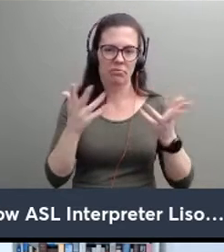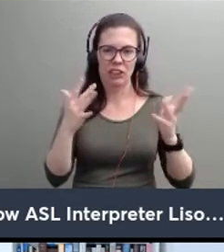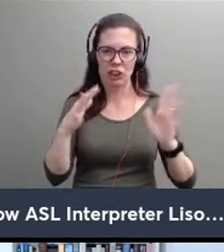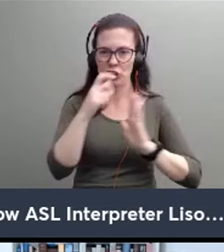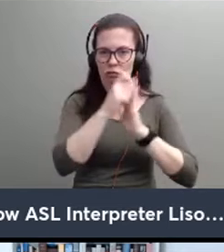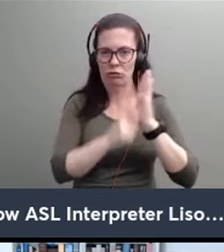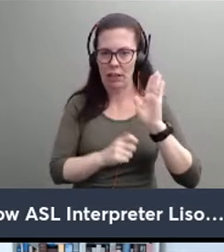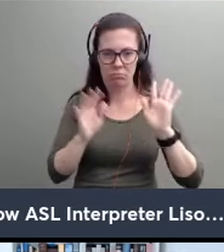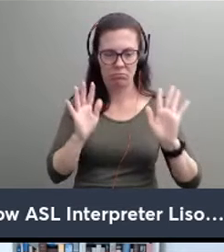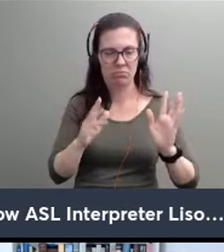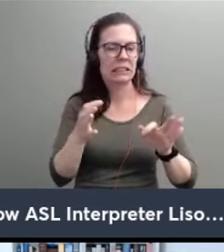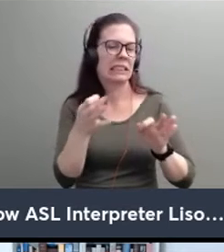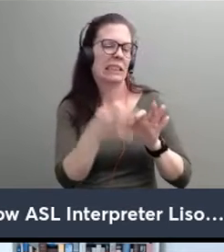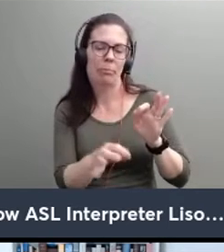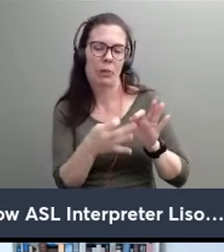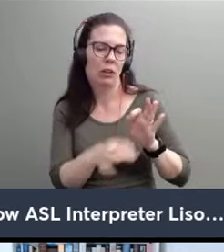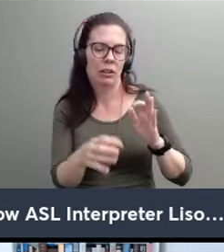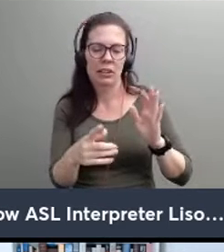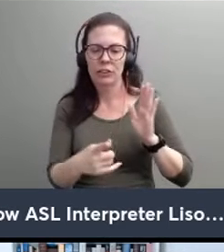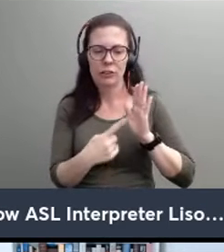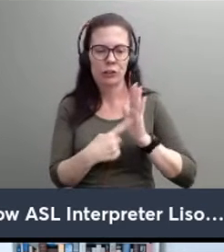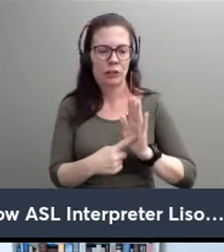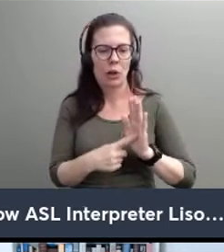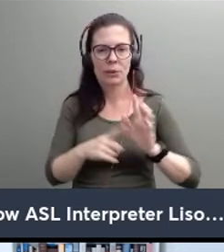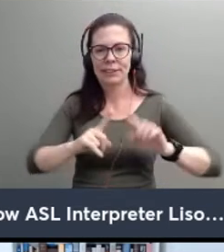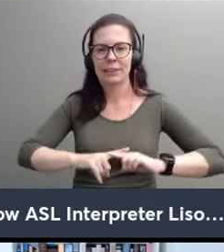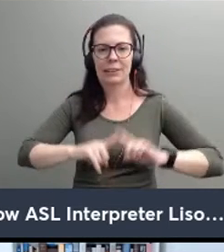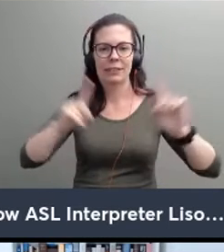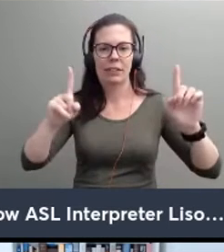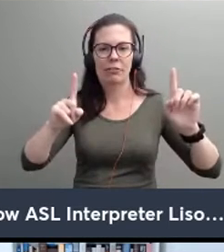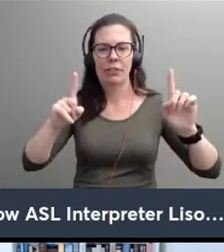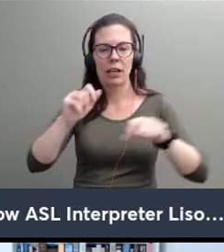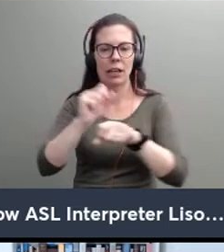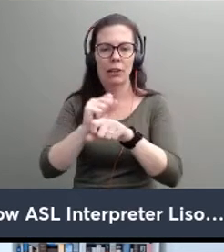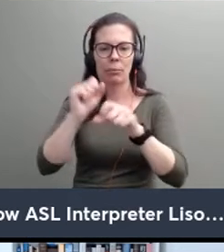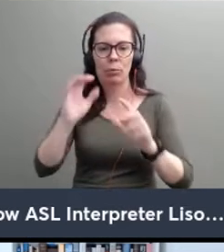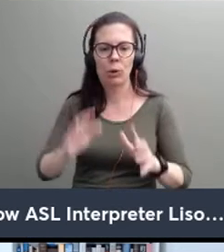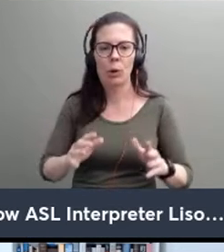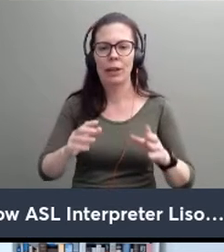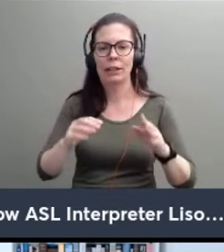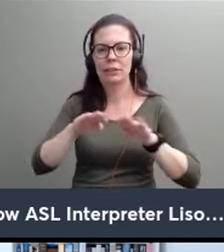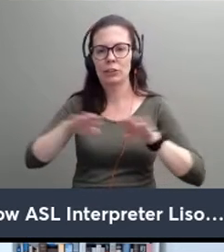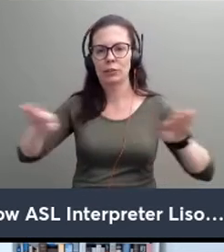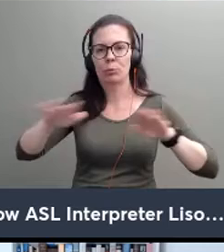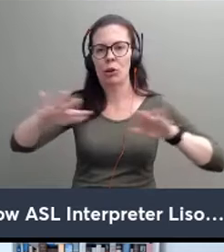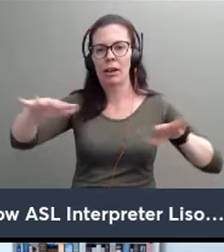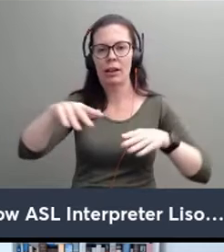It's a very simple dashboard. It shows how my different employees are sub spread across in different regions.